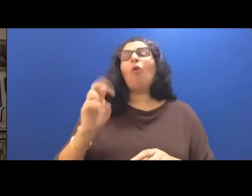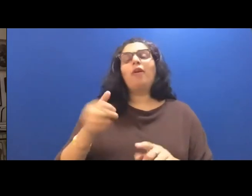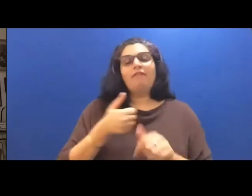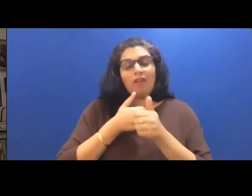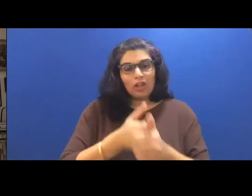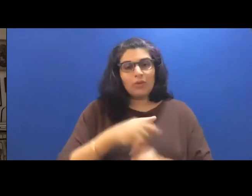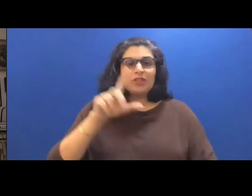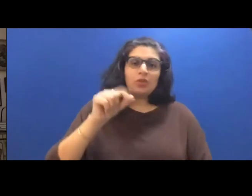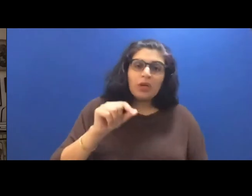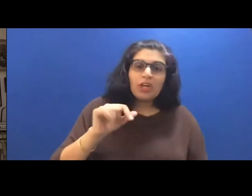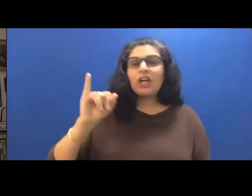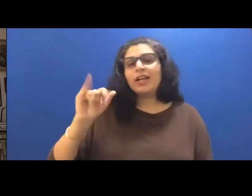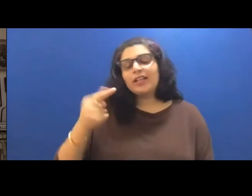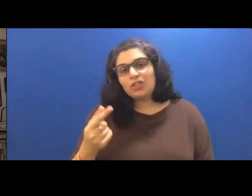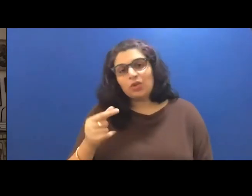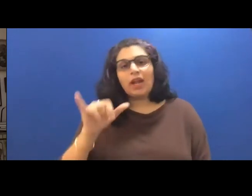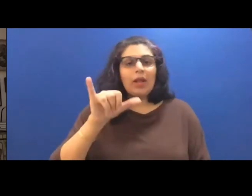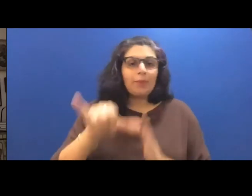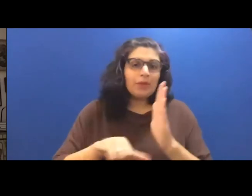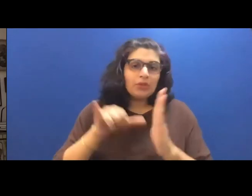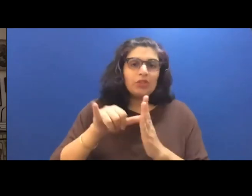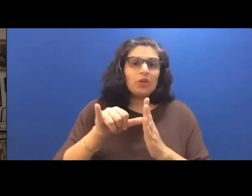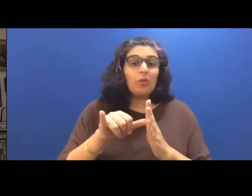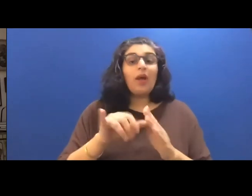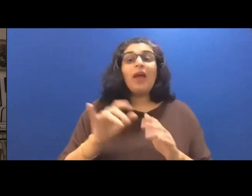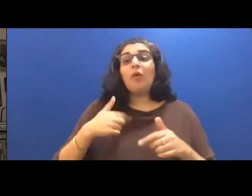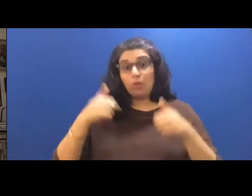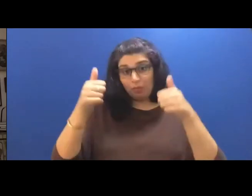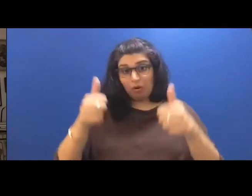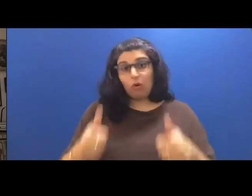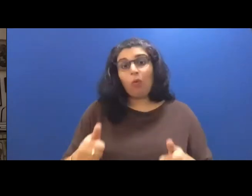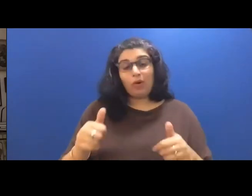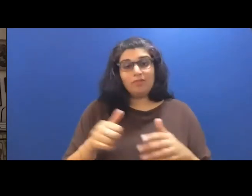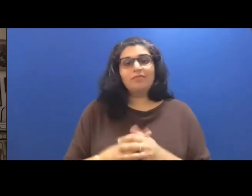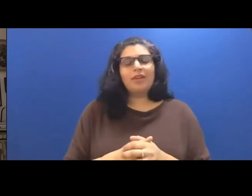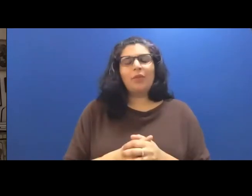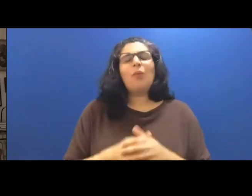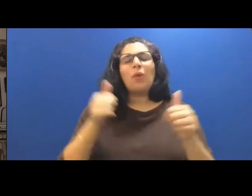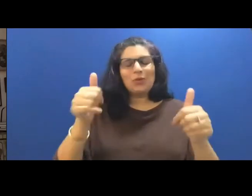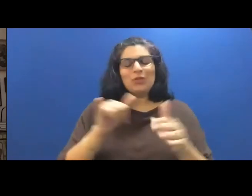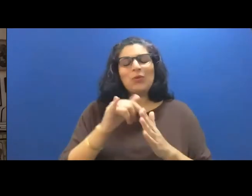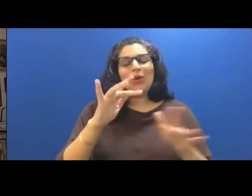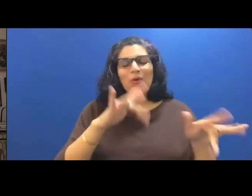with the recording of this event will be posted. During the event we ask that all audience